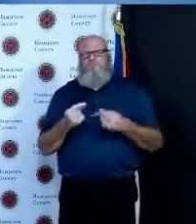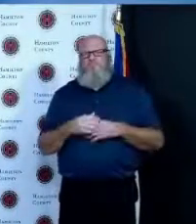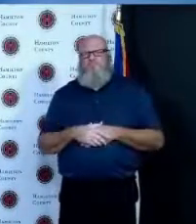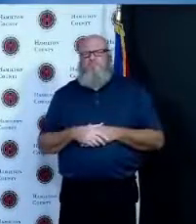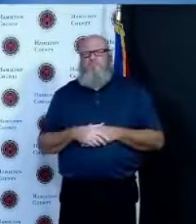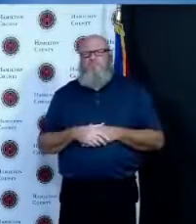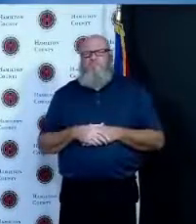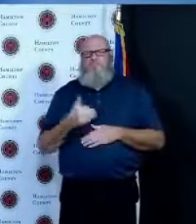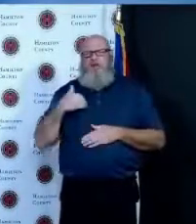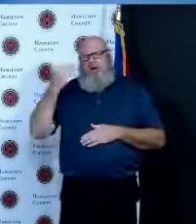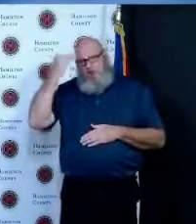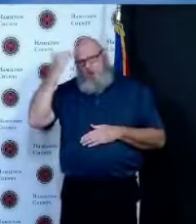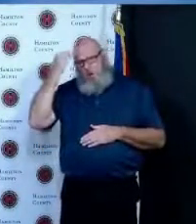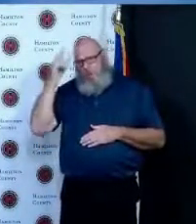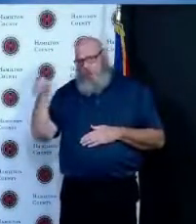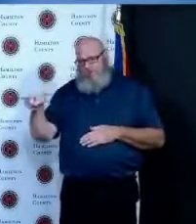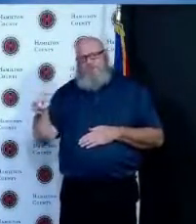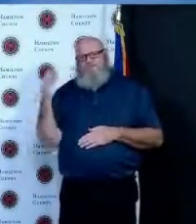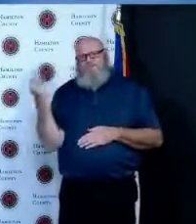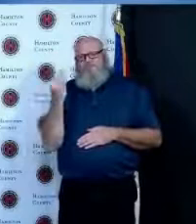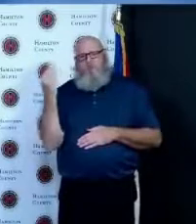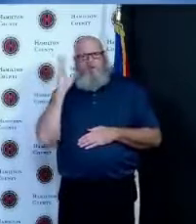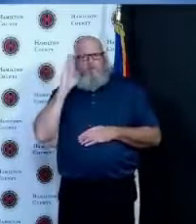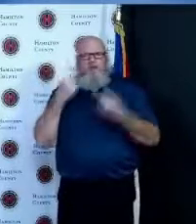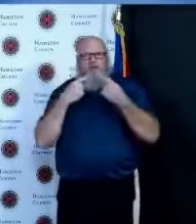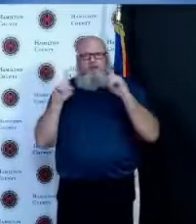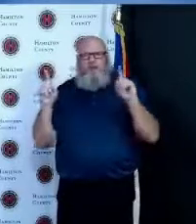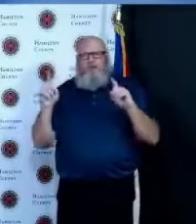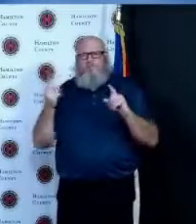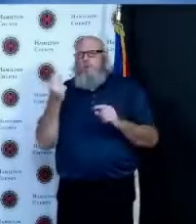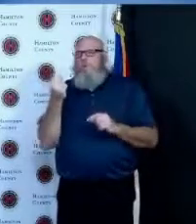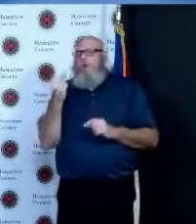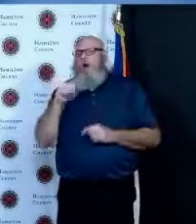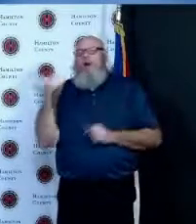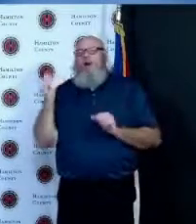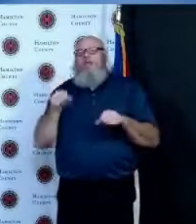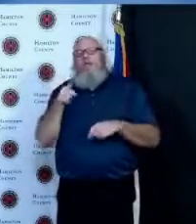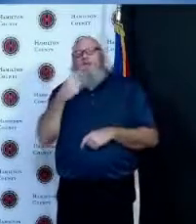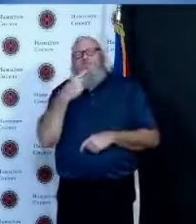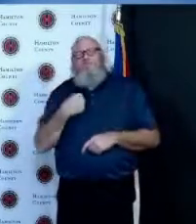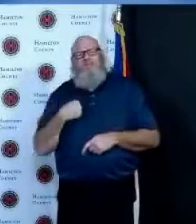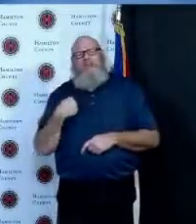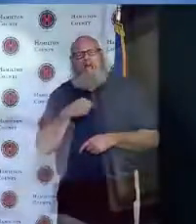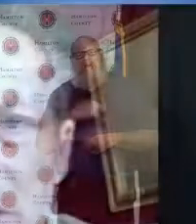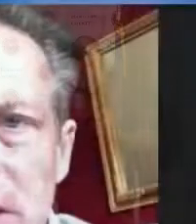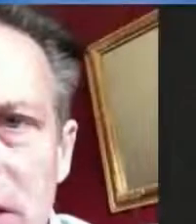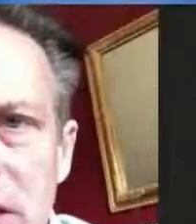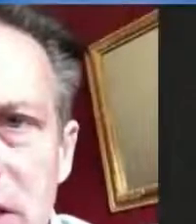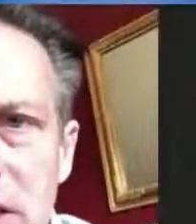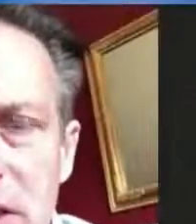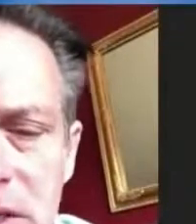able to tell us about what to expect with with this announcement well yeah so you've identified